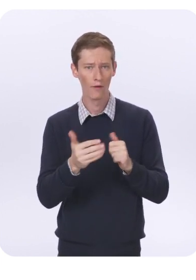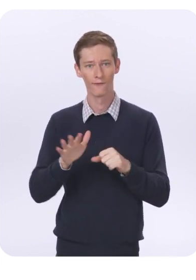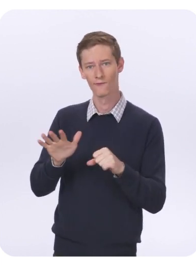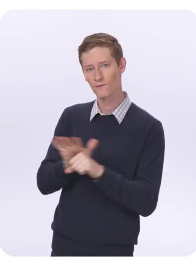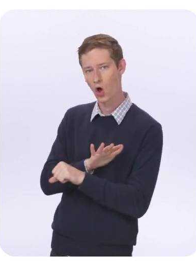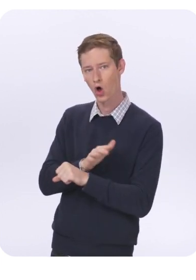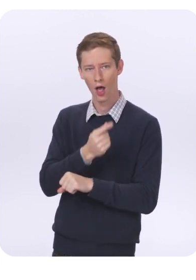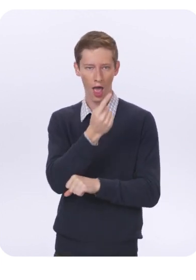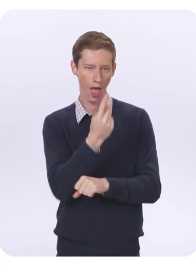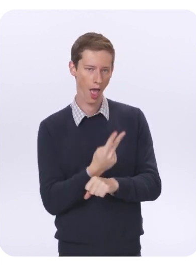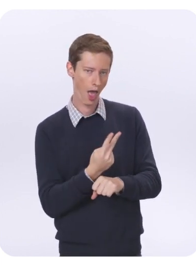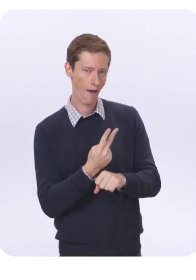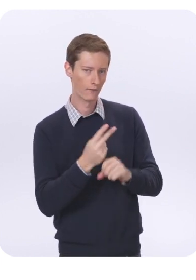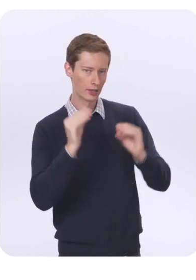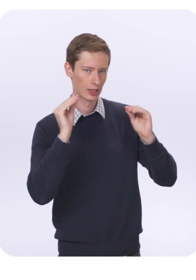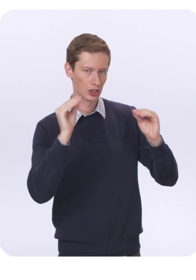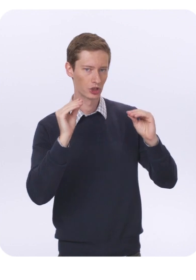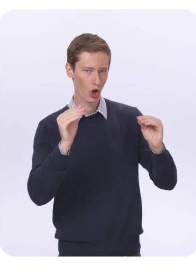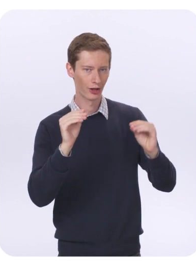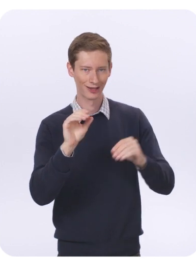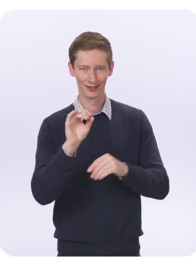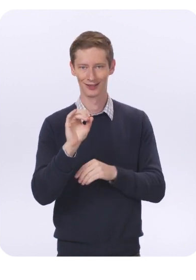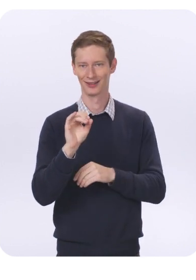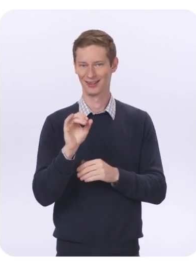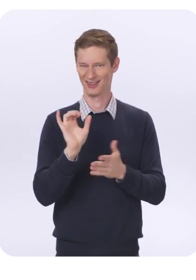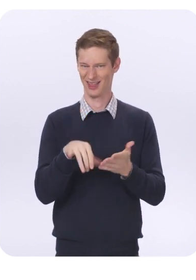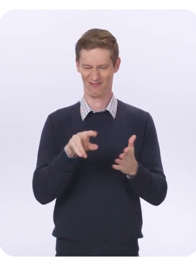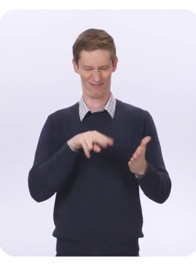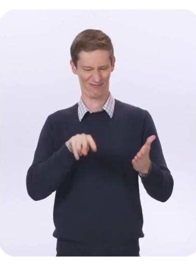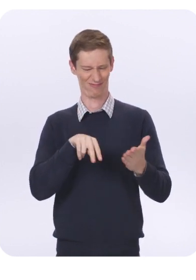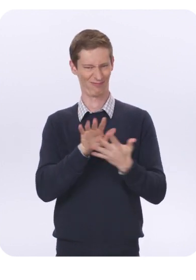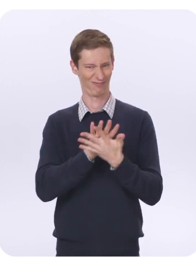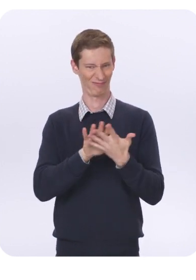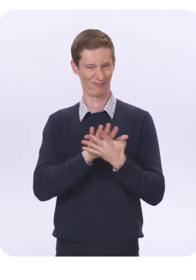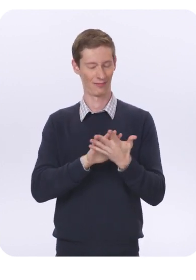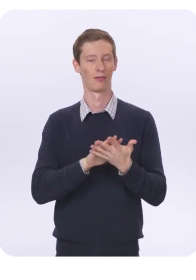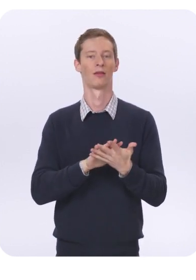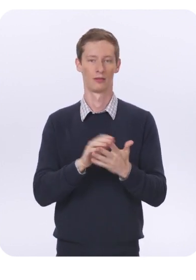This can have an immense impact on performance, especially when you don't take consideration all